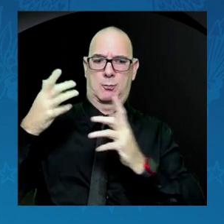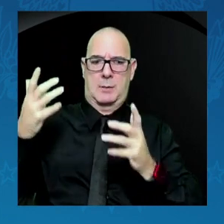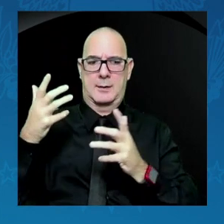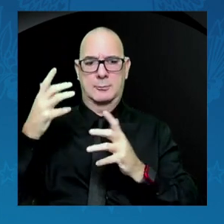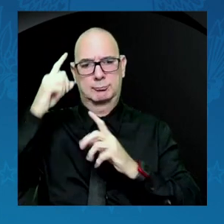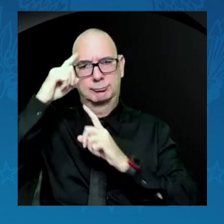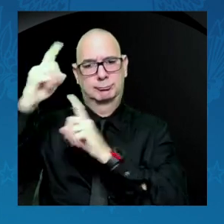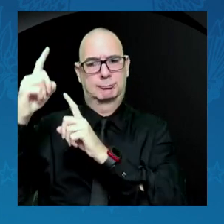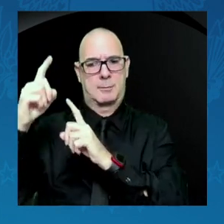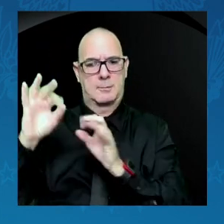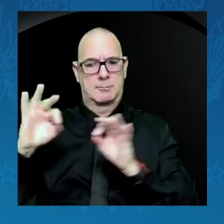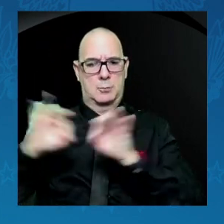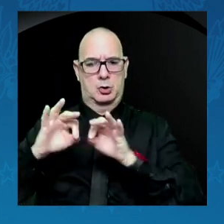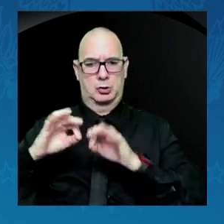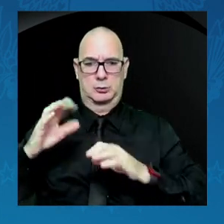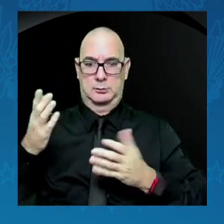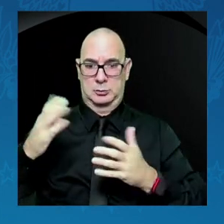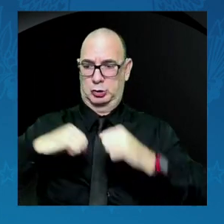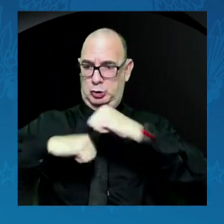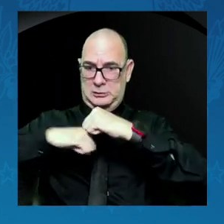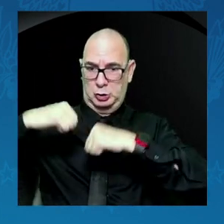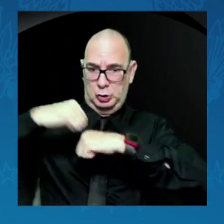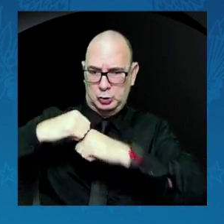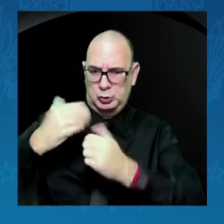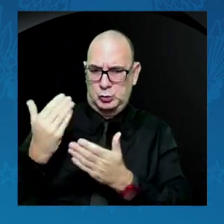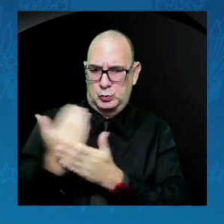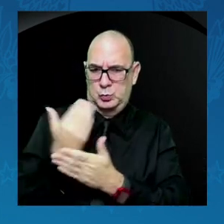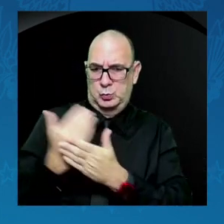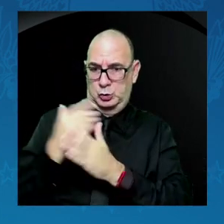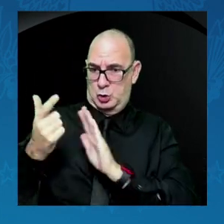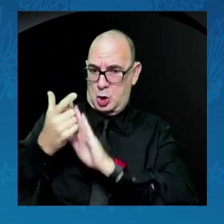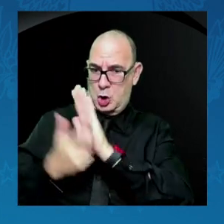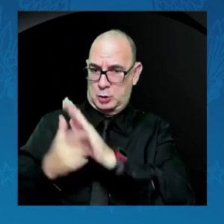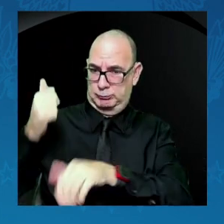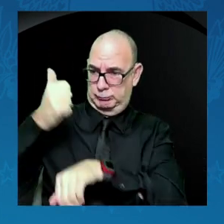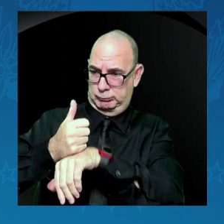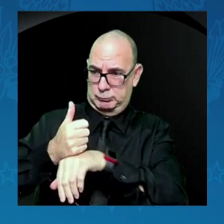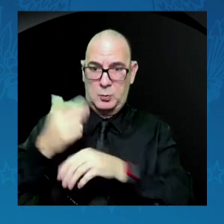as well as the investment in people power in more opportunities for more Americans,